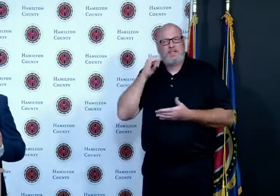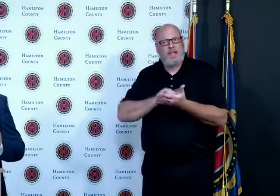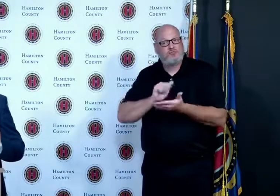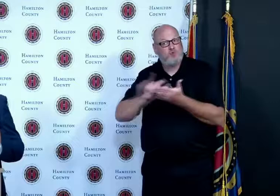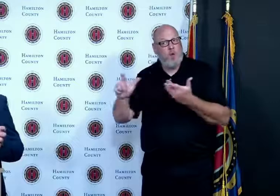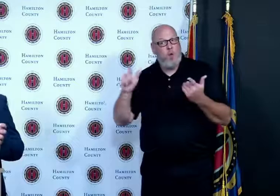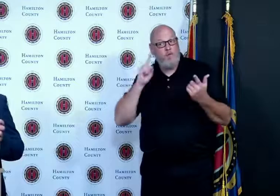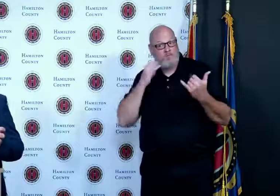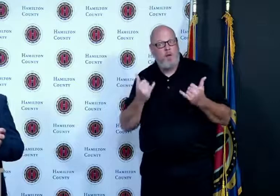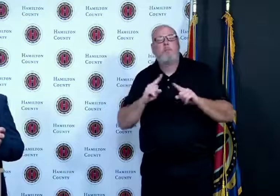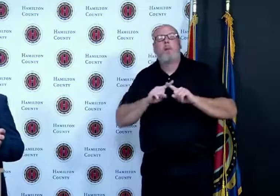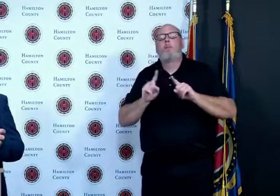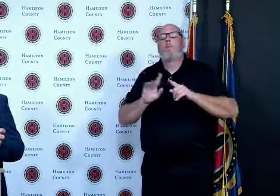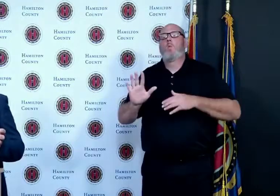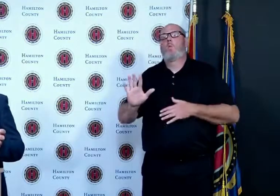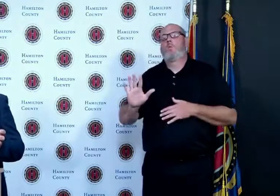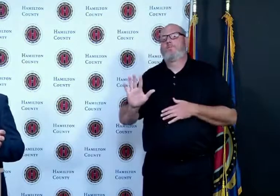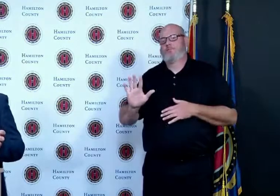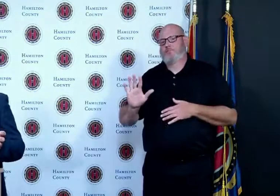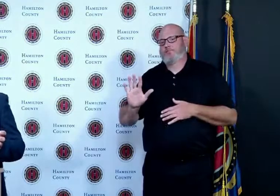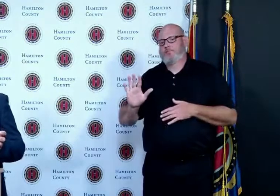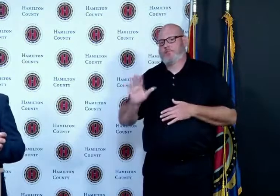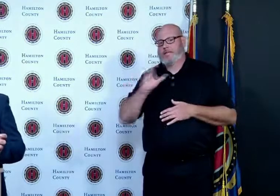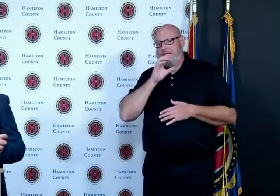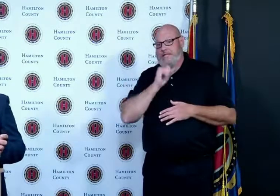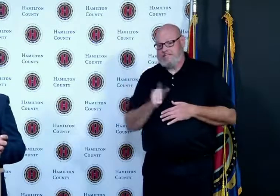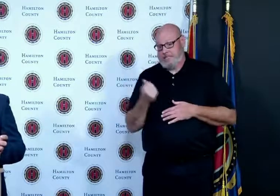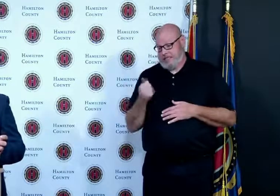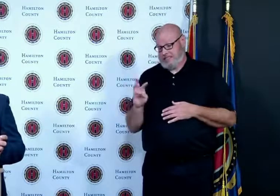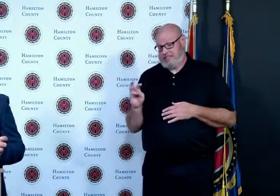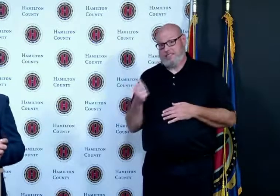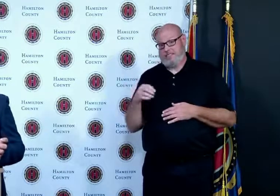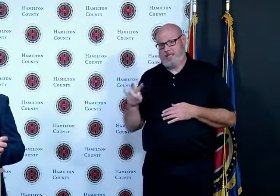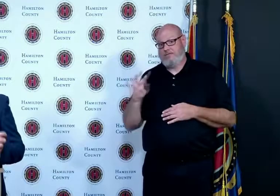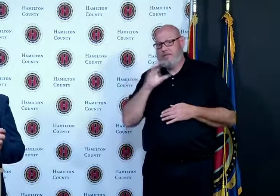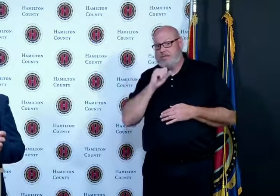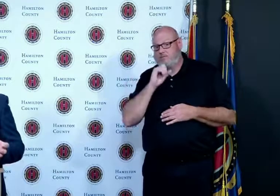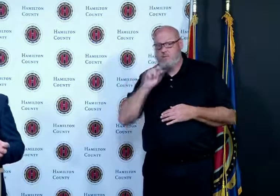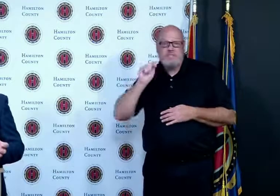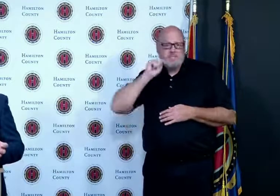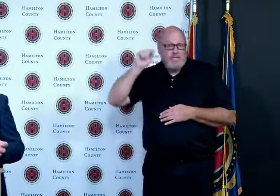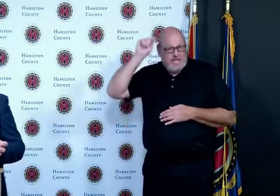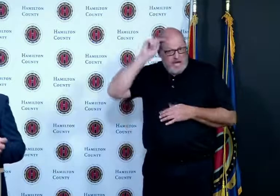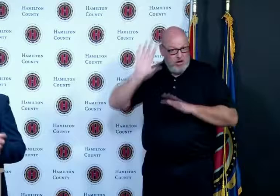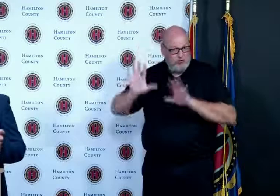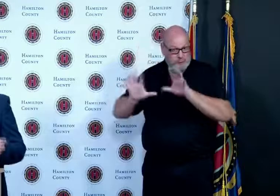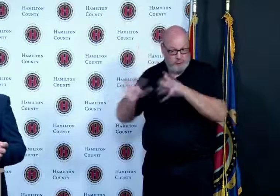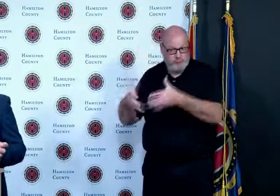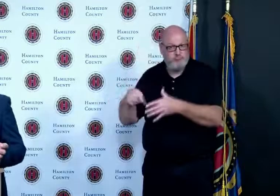in the 16 and 17 year old age we do require that you get the Pfizer vaccine that's the only vaccine